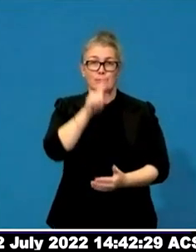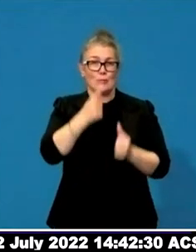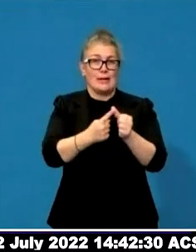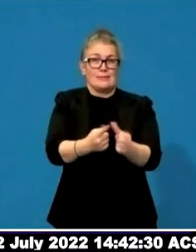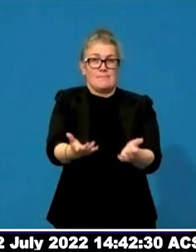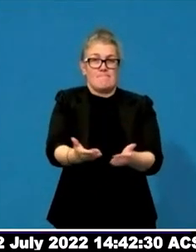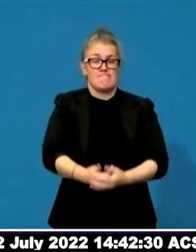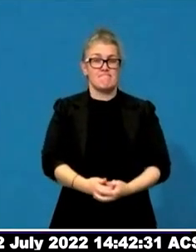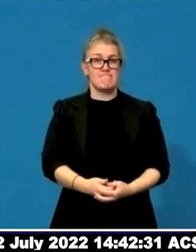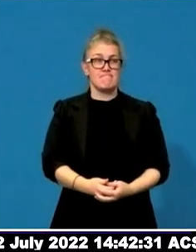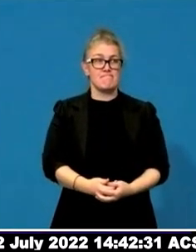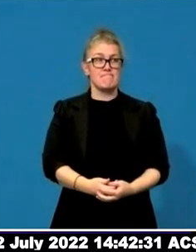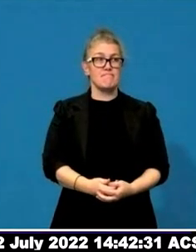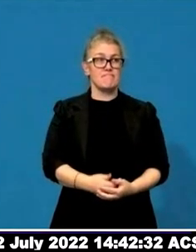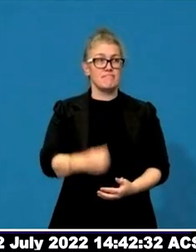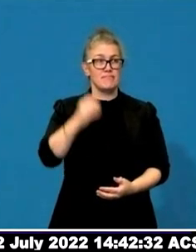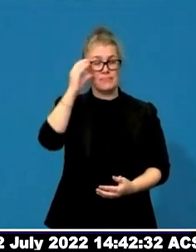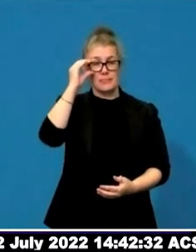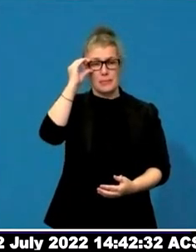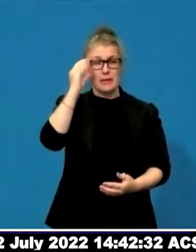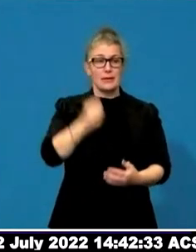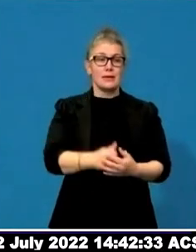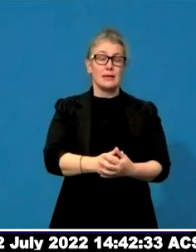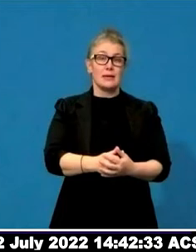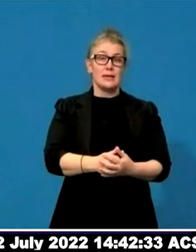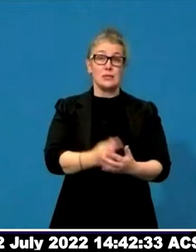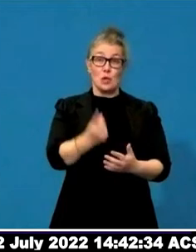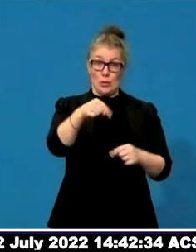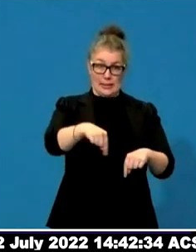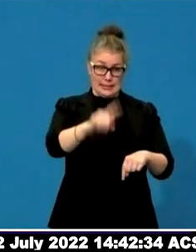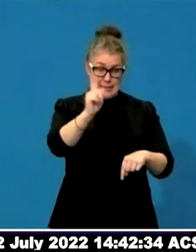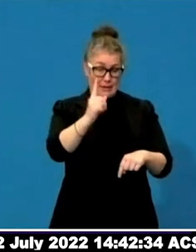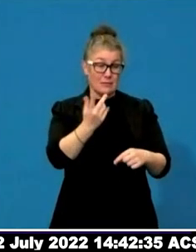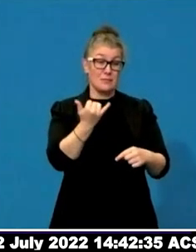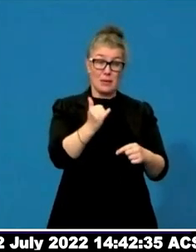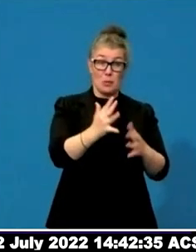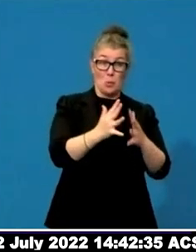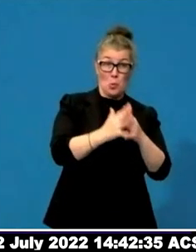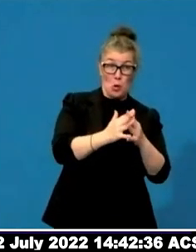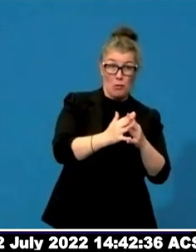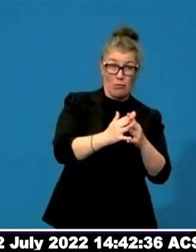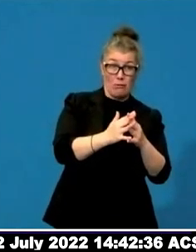Sitting here today, do you think it would be worthwhile making that approach, given the experience you had in setting up?